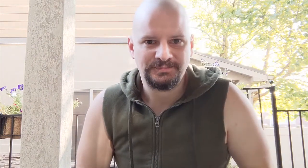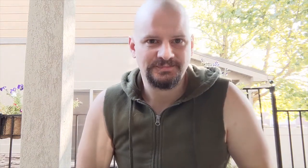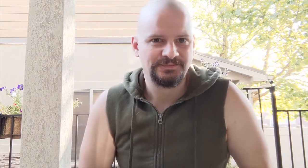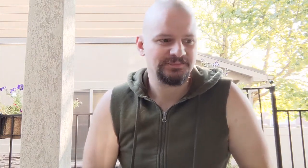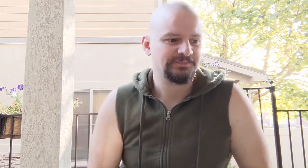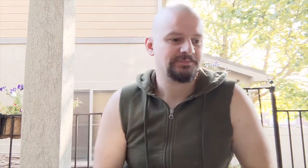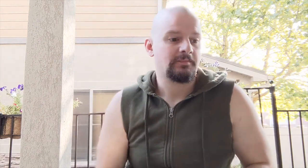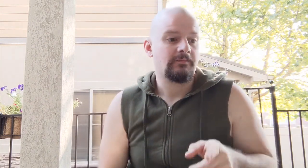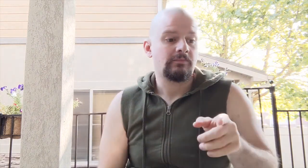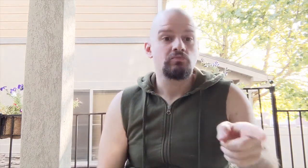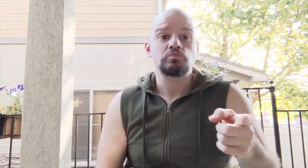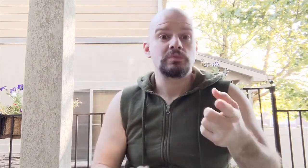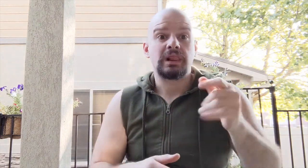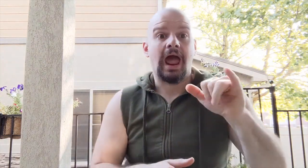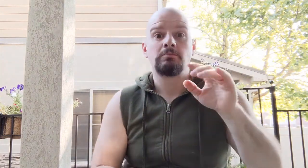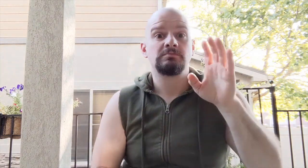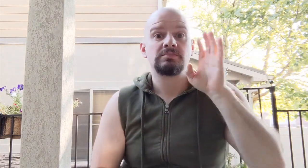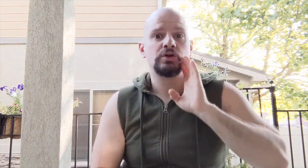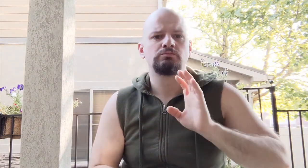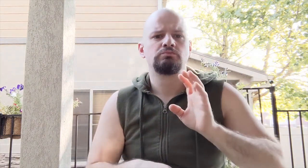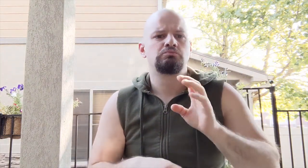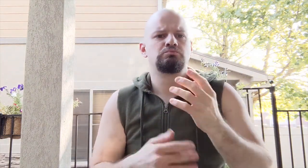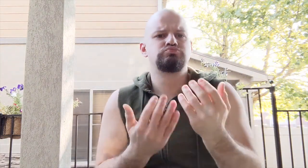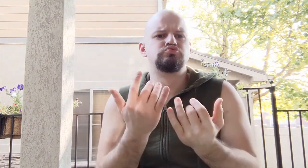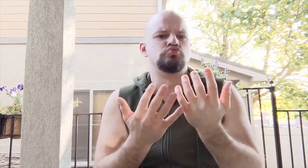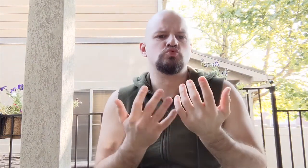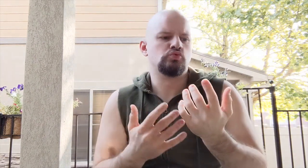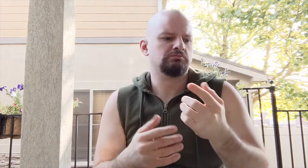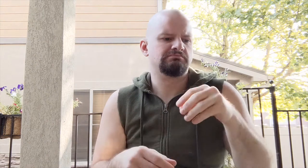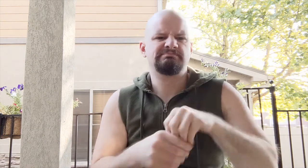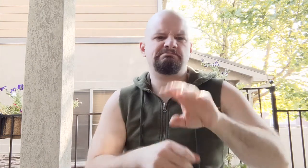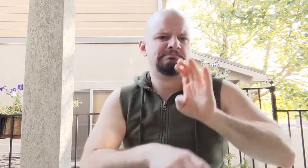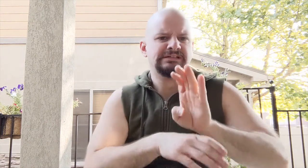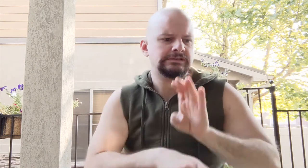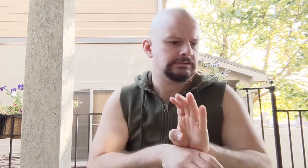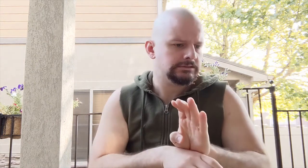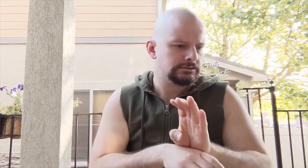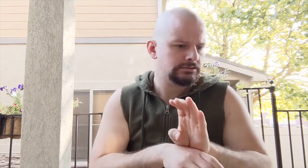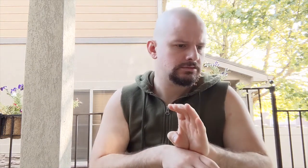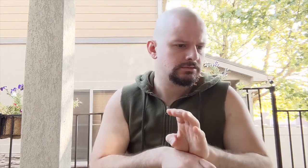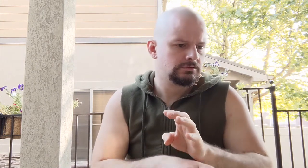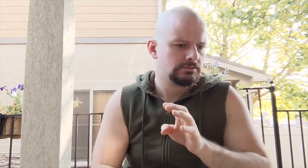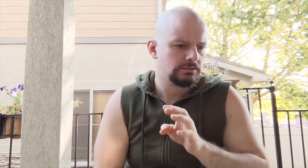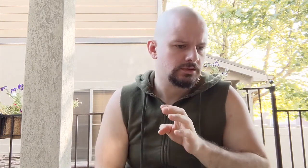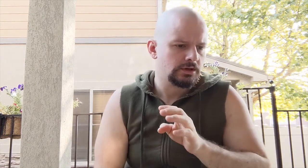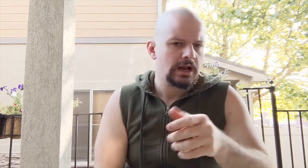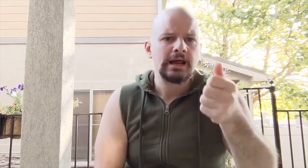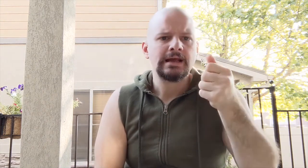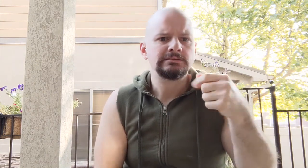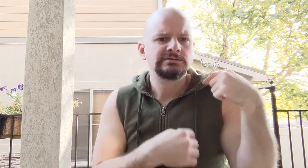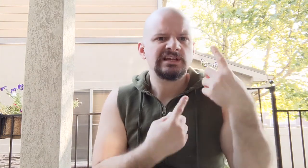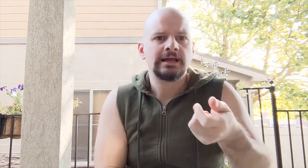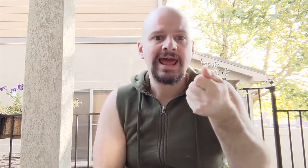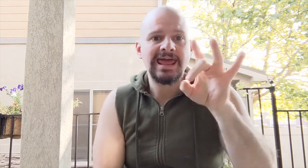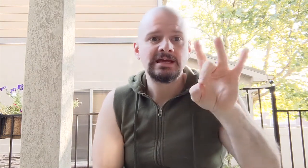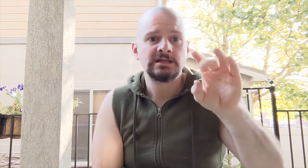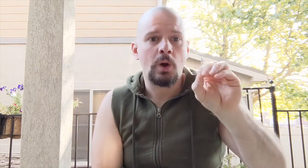The brewery has been in business since 1801.